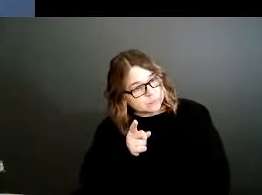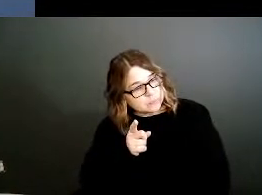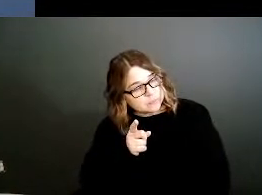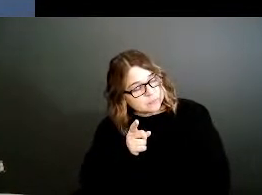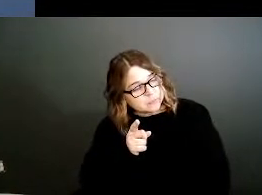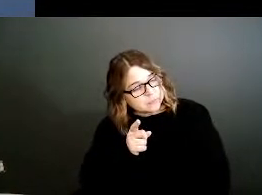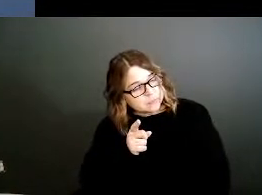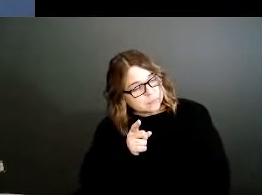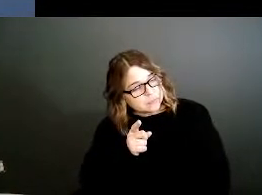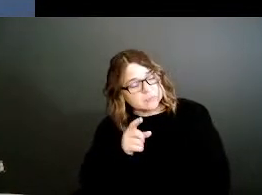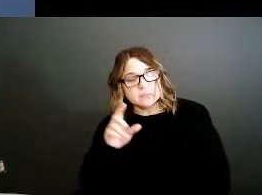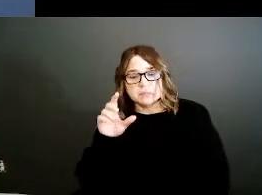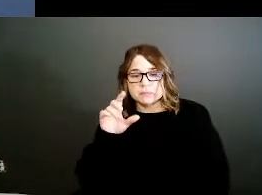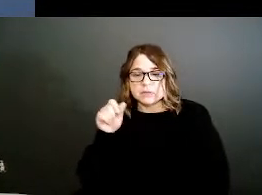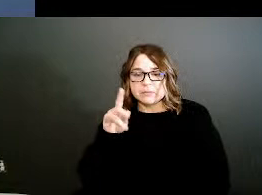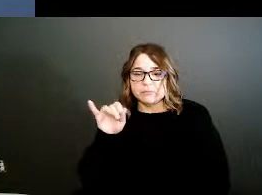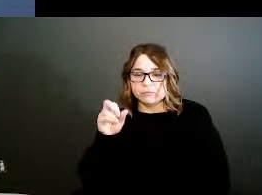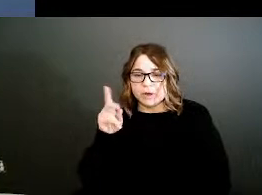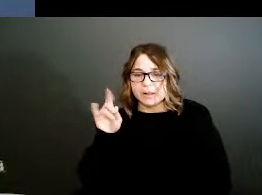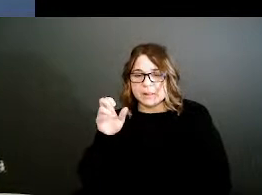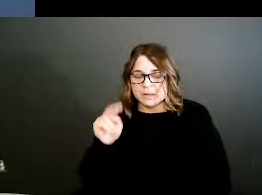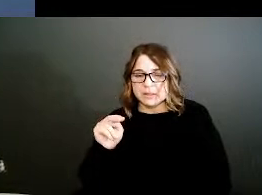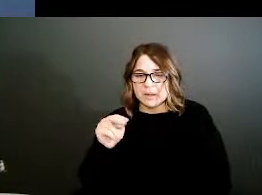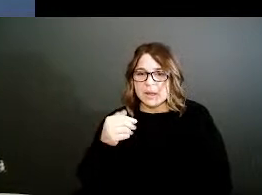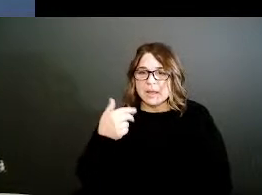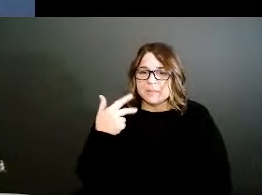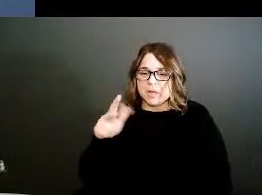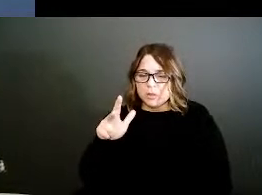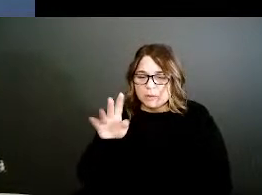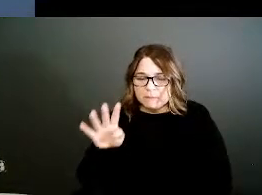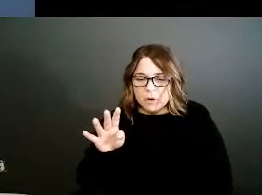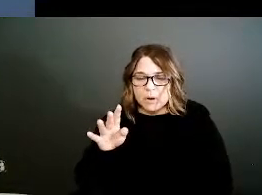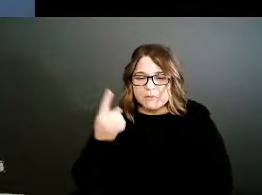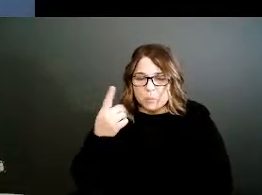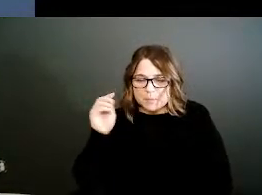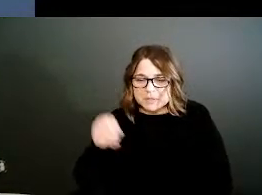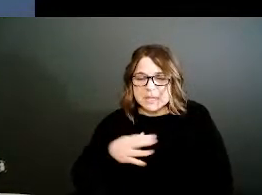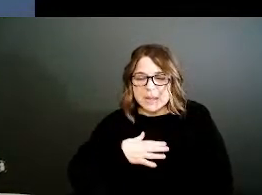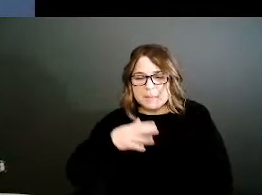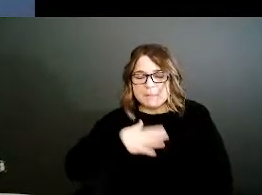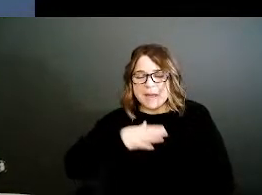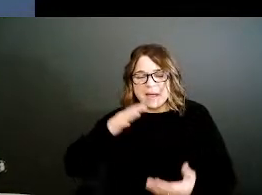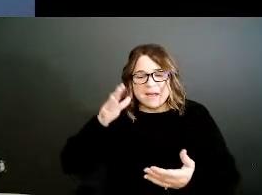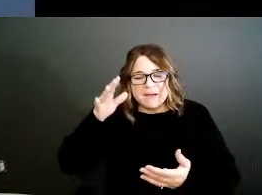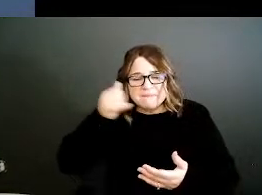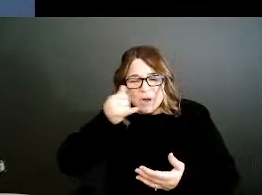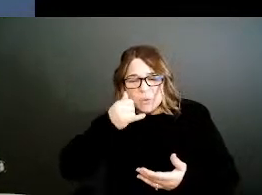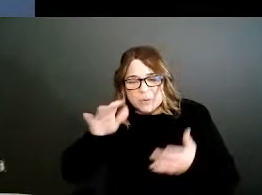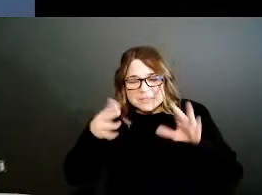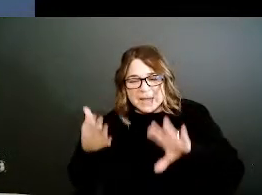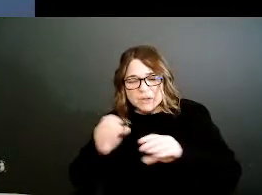I'M 34, BUT I HAVE 1% LEFT AND MY PHONE IS ABOUT TO DIE. AND I'M AROUND NO SOURCE TO CHARGE IT. CAN I PLEASE GO? ≫ COUNCIL PRESIDENT BENDER: YES, GO AHEAD.